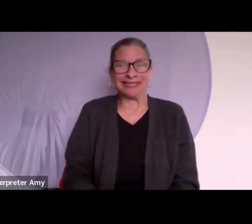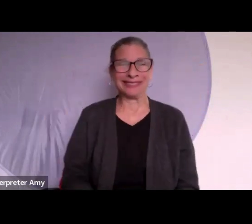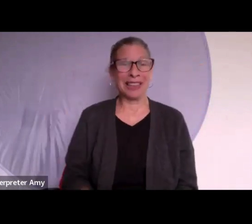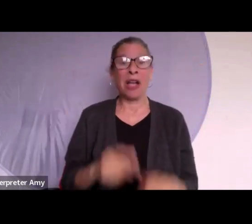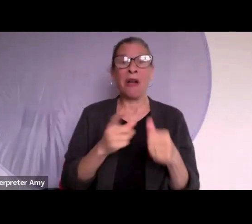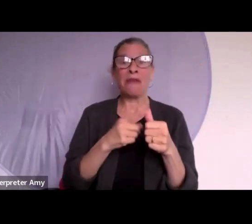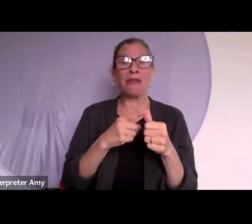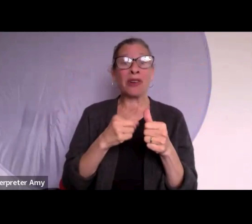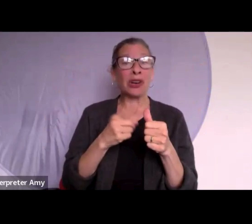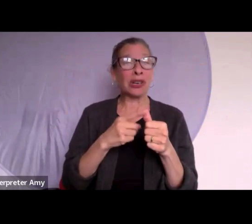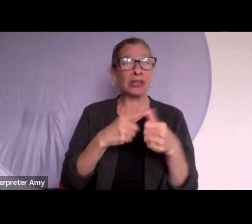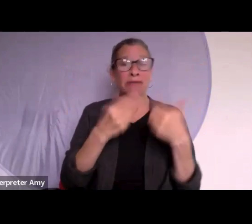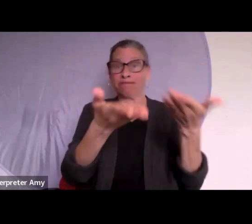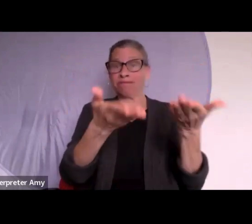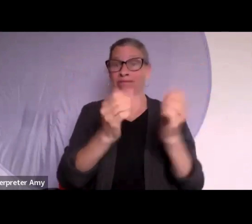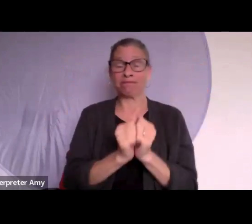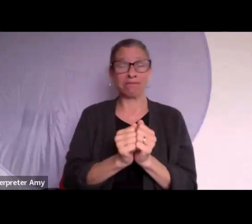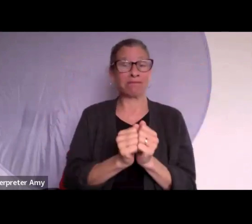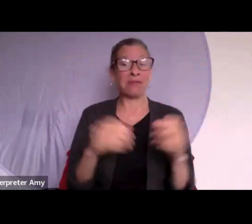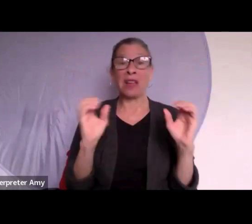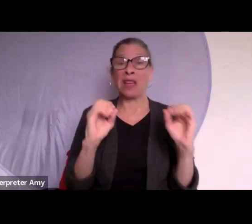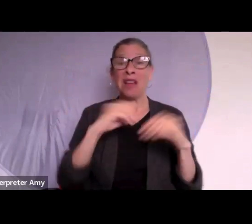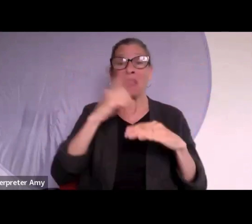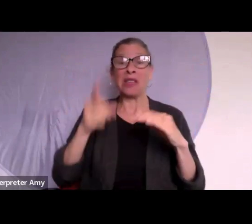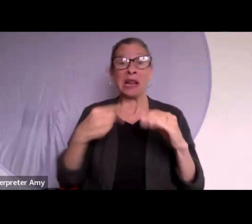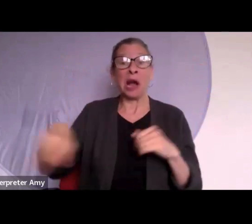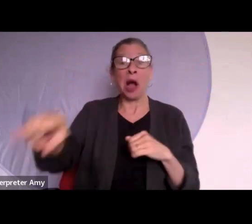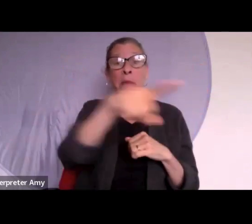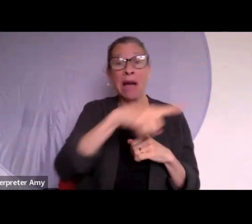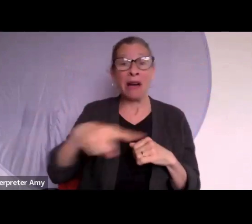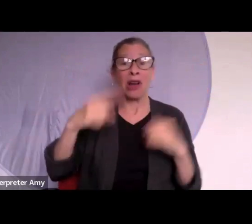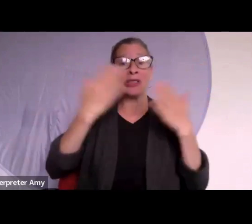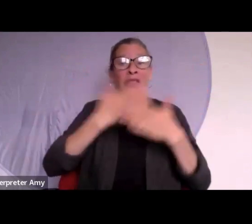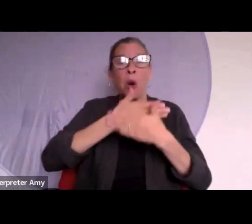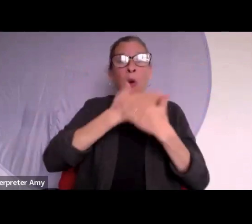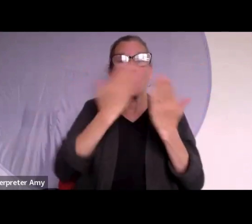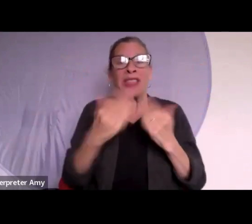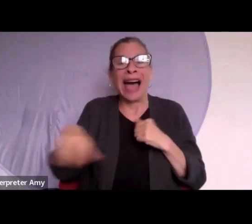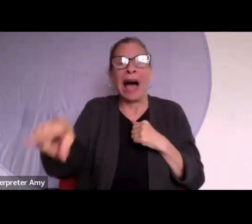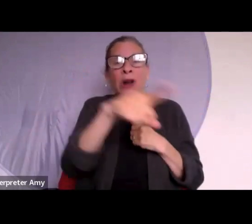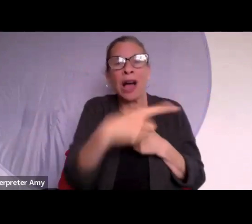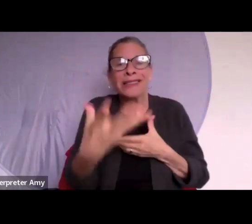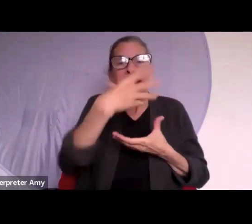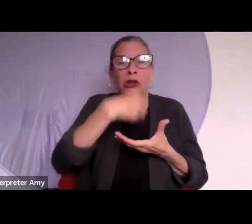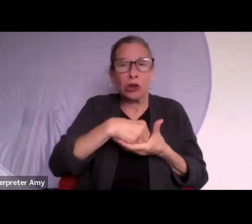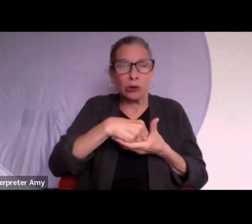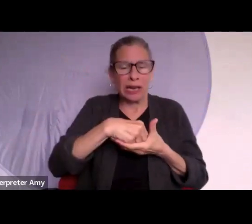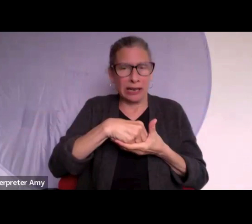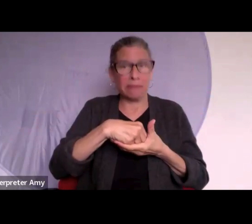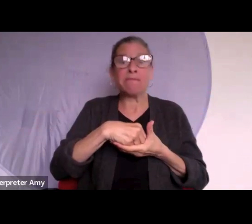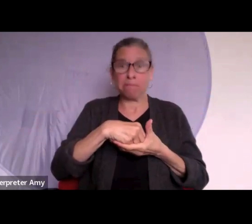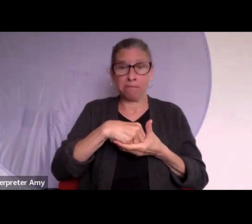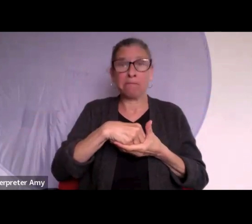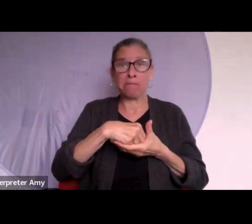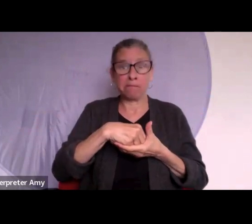about us without us. As I was mentioning, nothing without in our community should be, nothing should be made without a